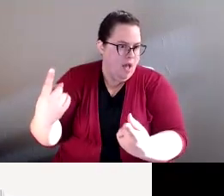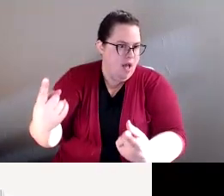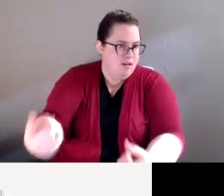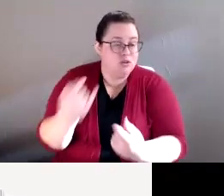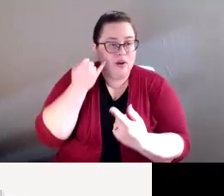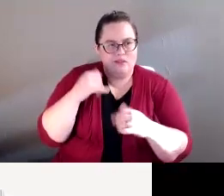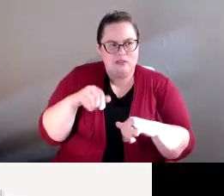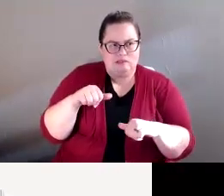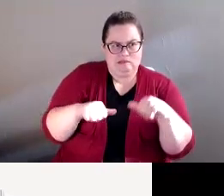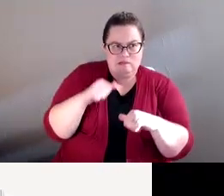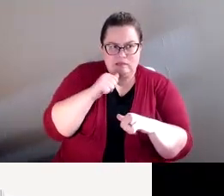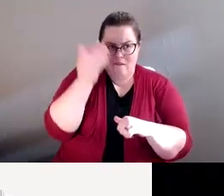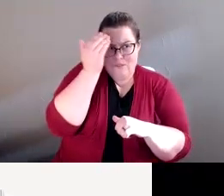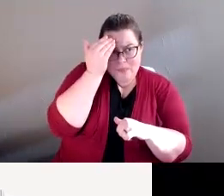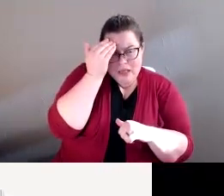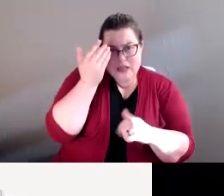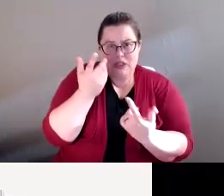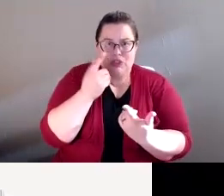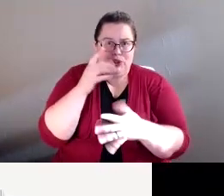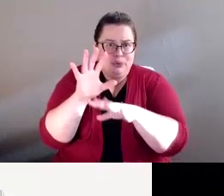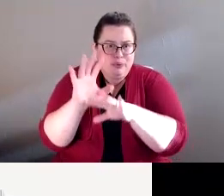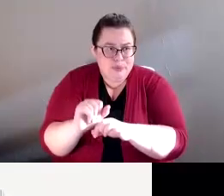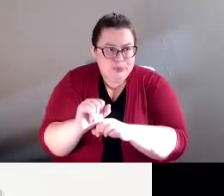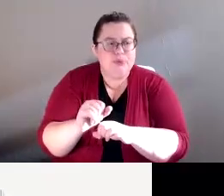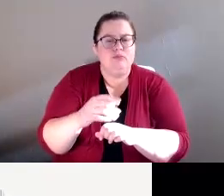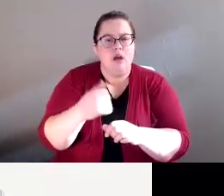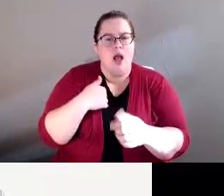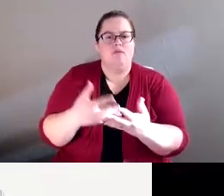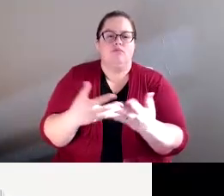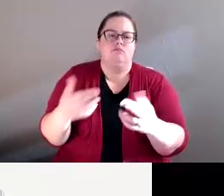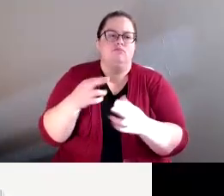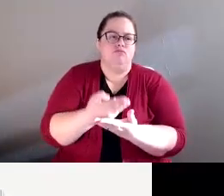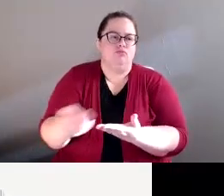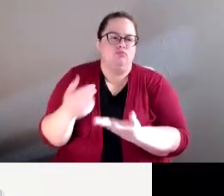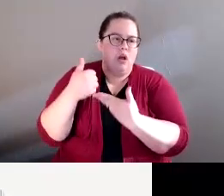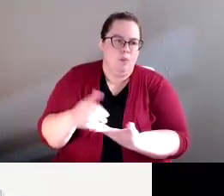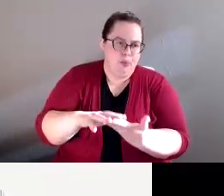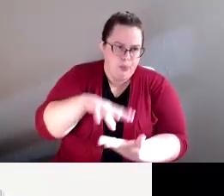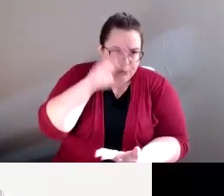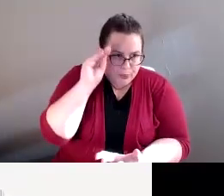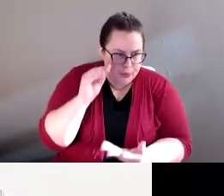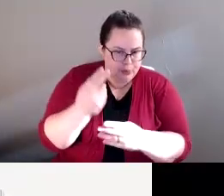using Canvas, we do have a lot of resources to help you learn how to use it for teaching purposes.